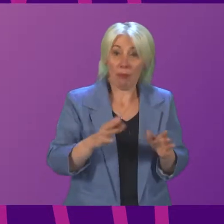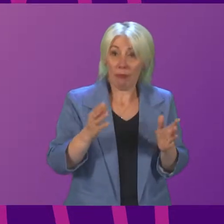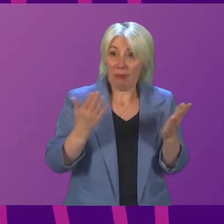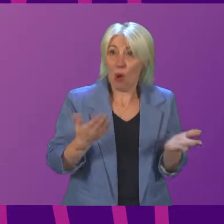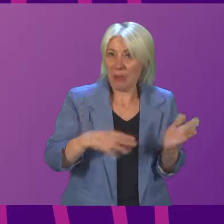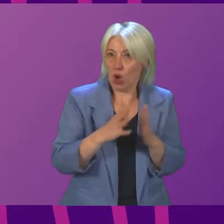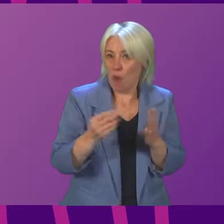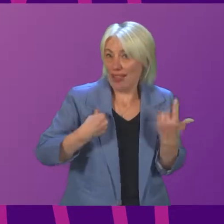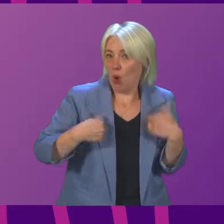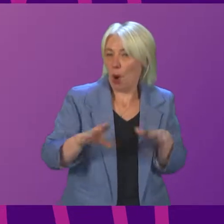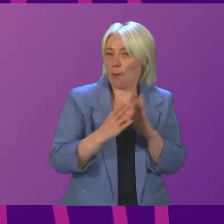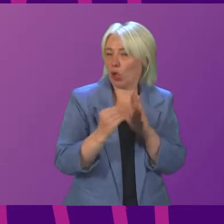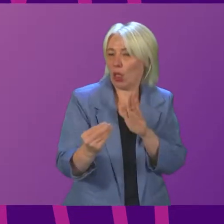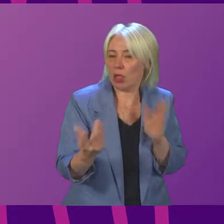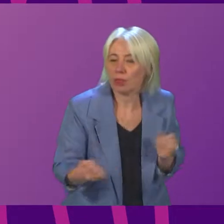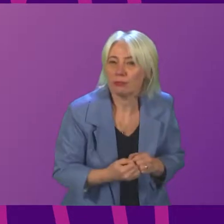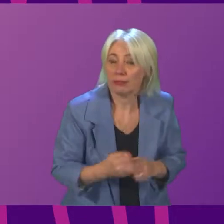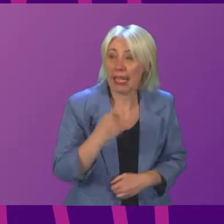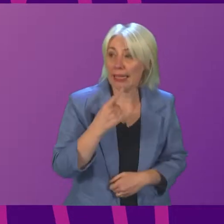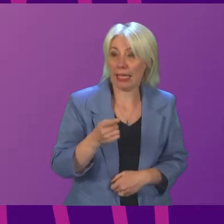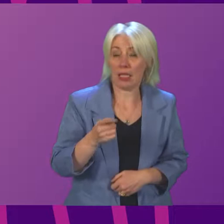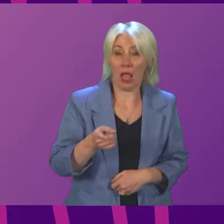I just announced in my statement that, last week and in the week up to 24